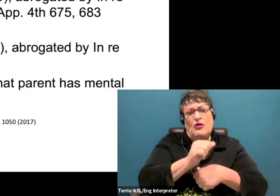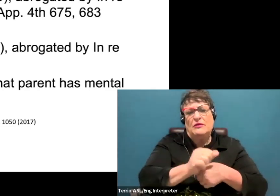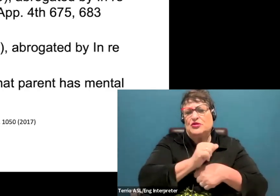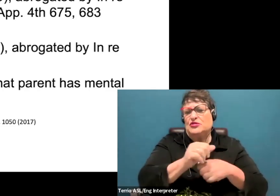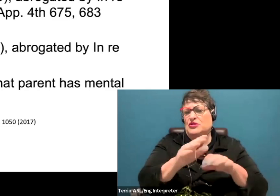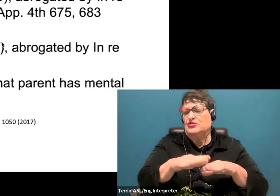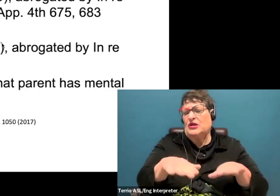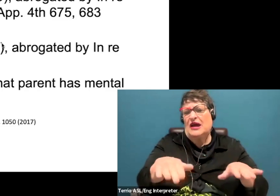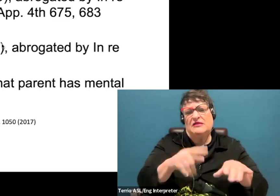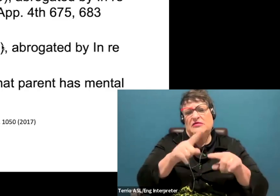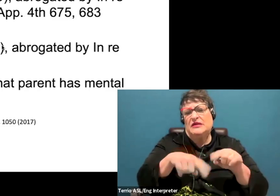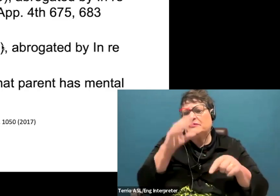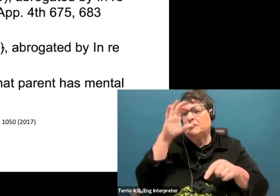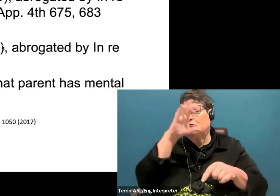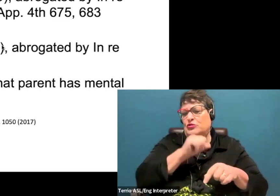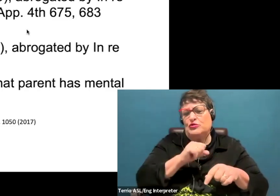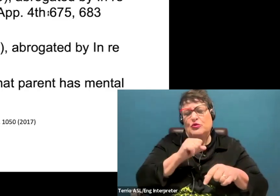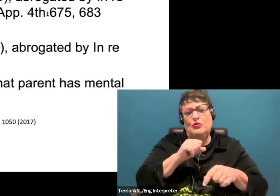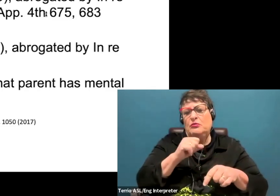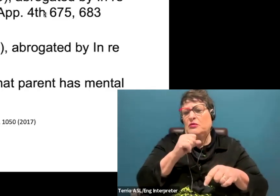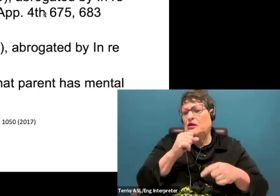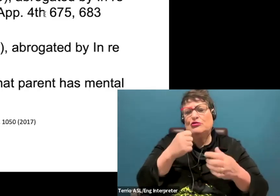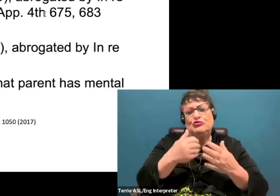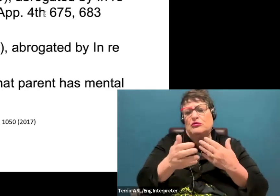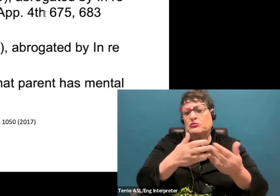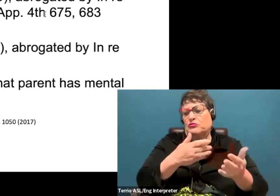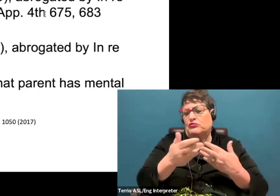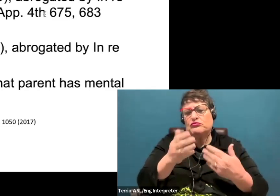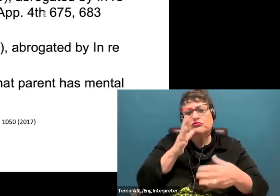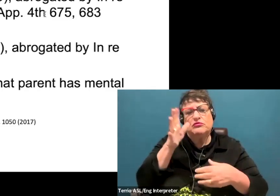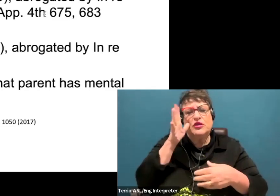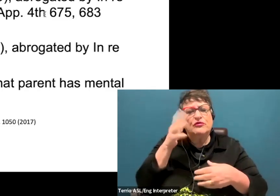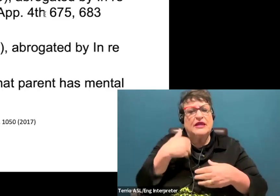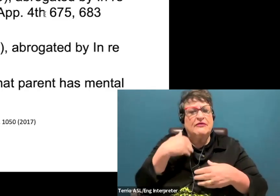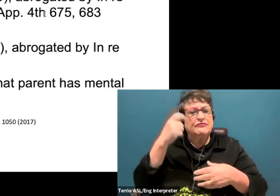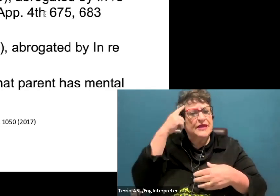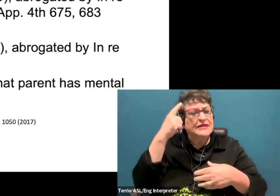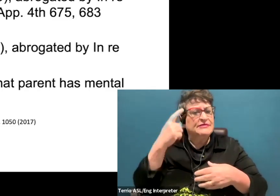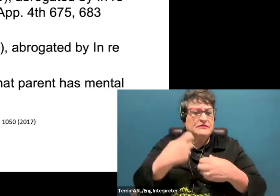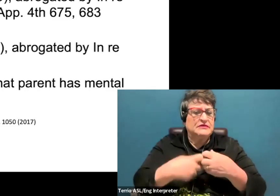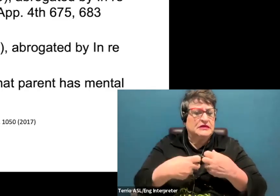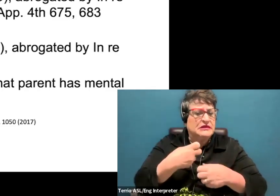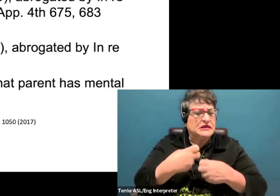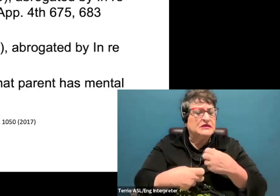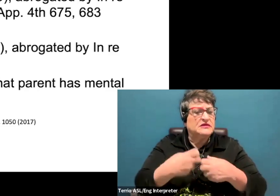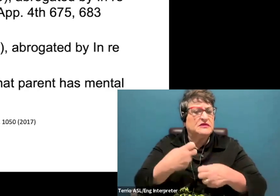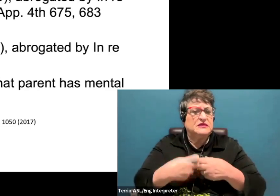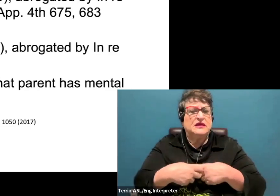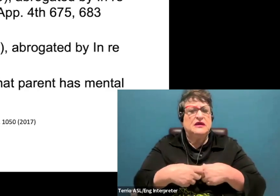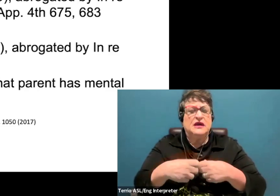that a parent has a mental illness. Very similar to ADA logic, and ADA language, say no speculation, say no generalization.